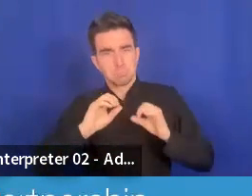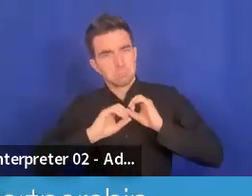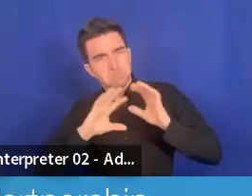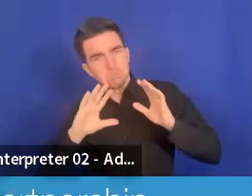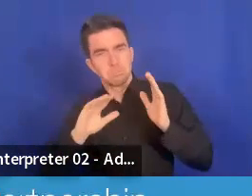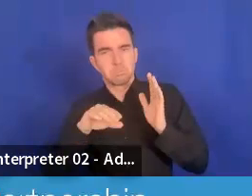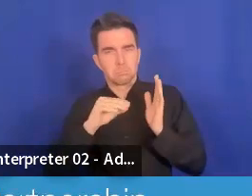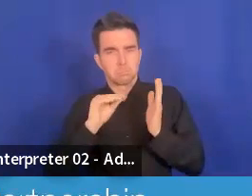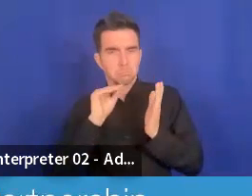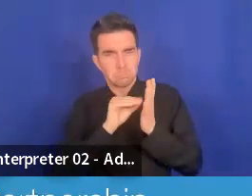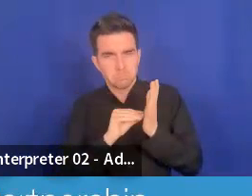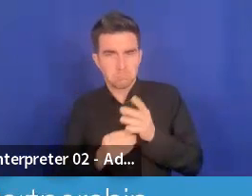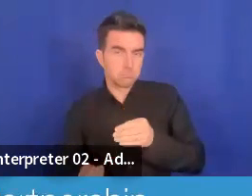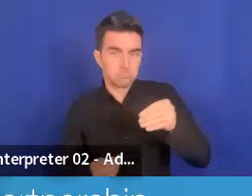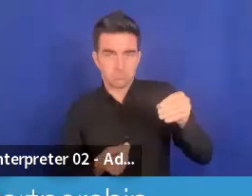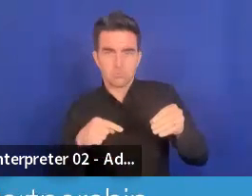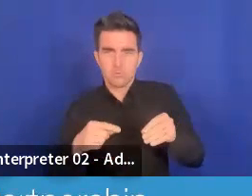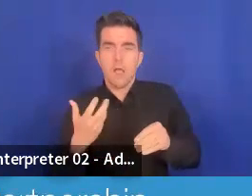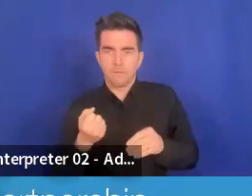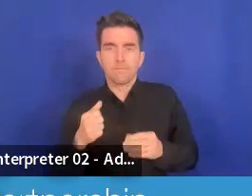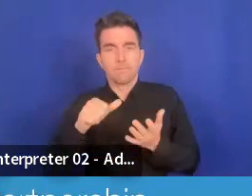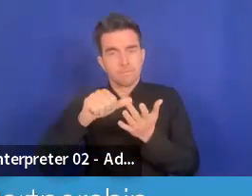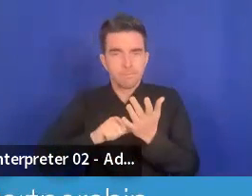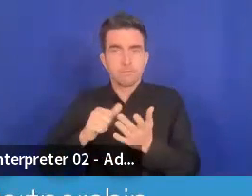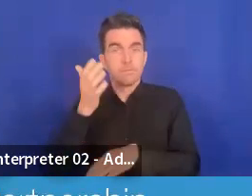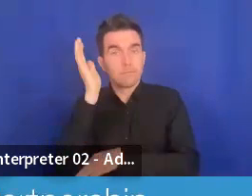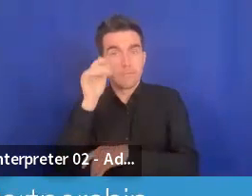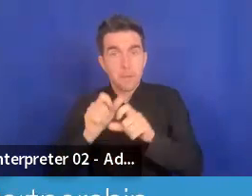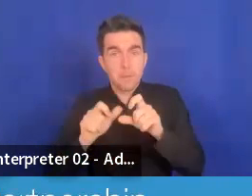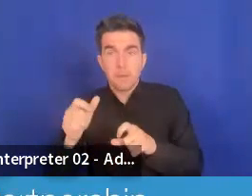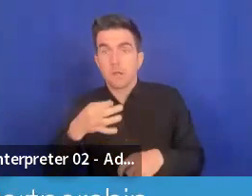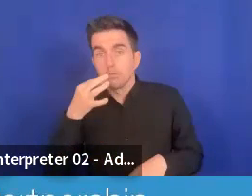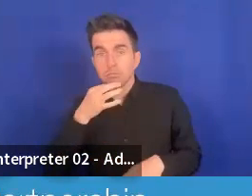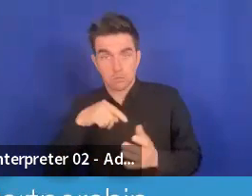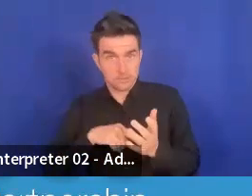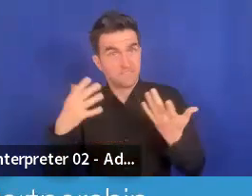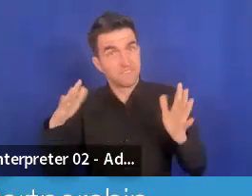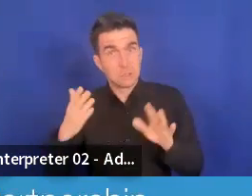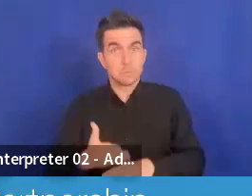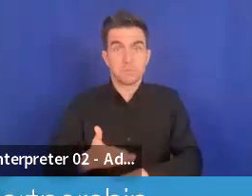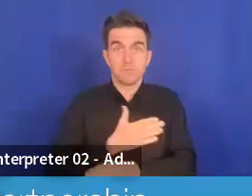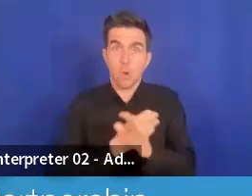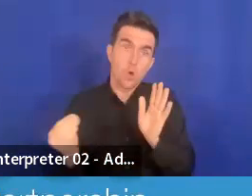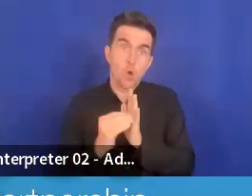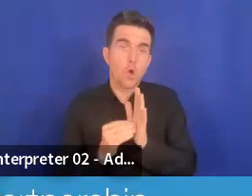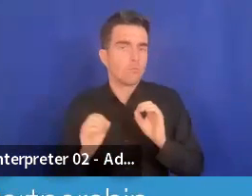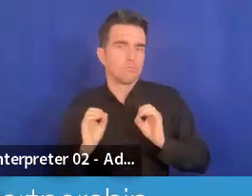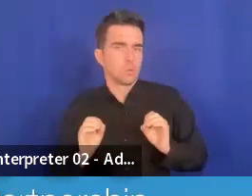I know for other meetings, there have sometimes been requests that you email to a UN address, et cetera.